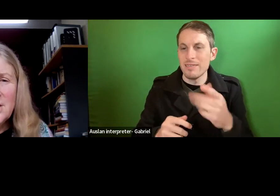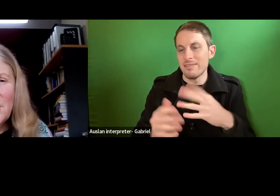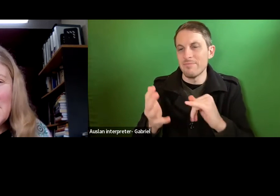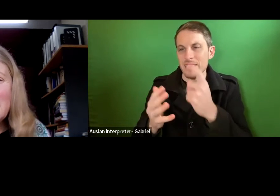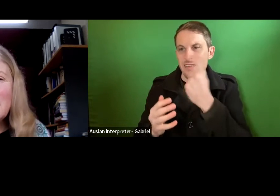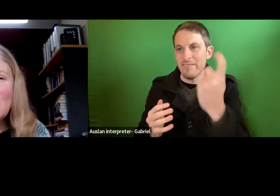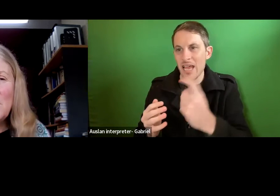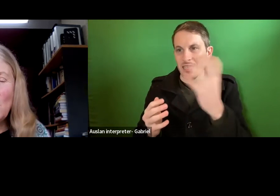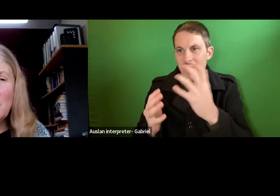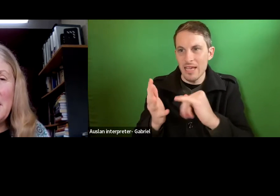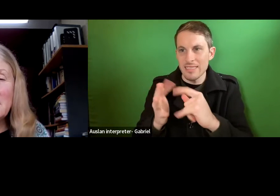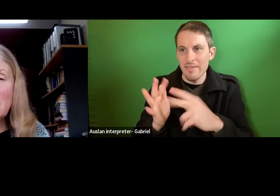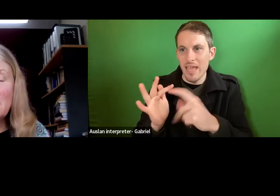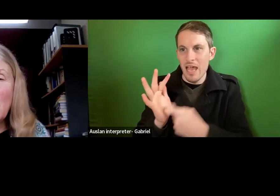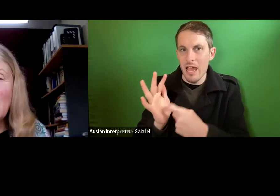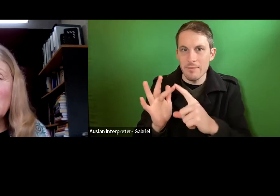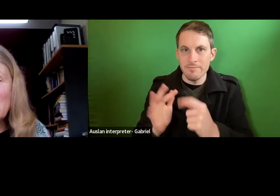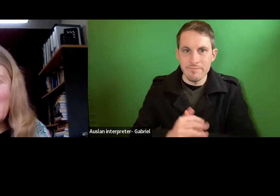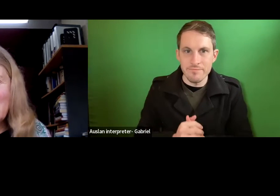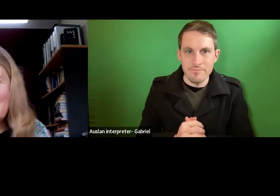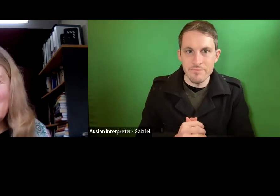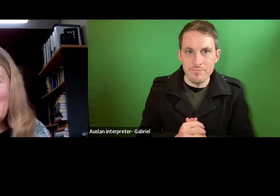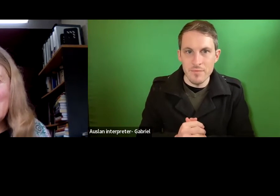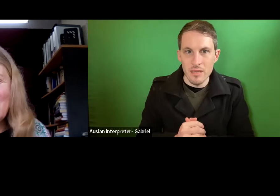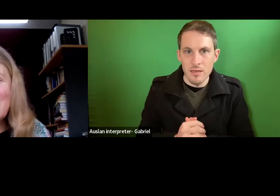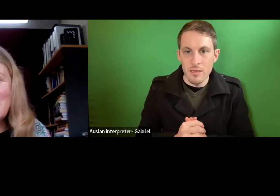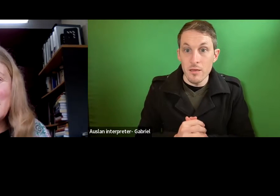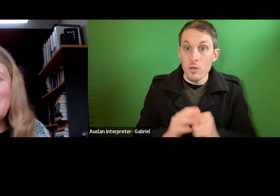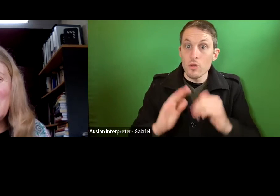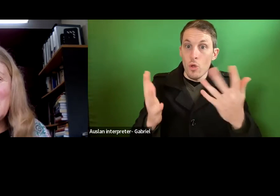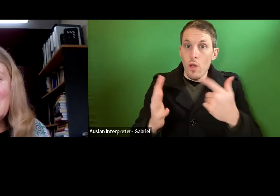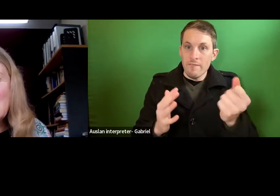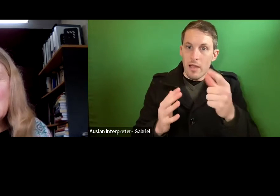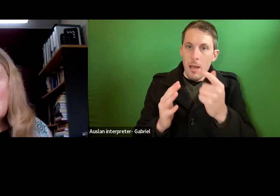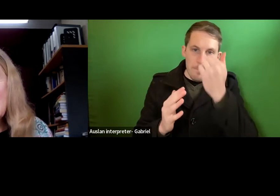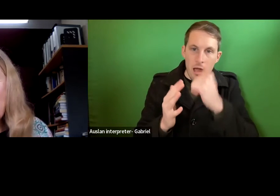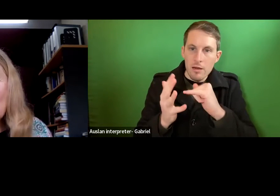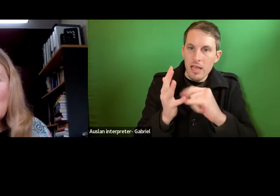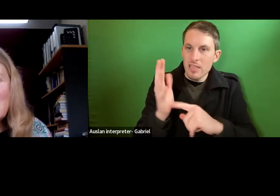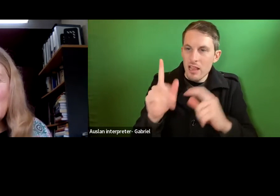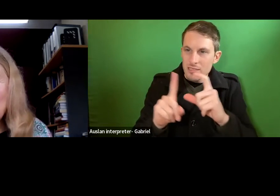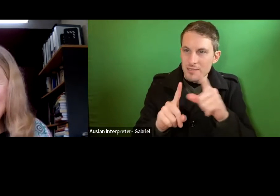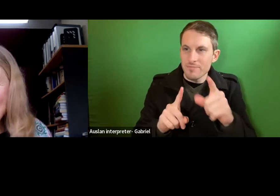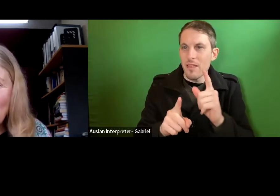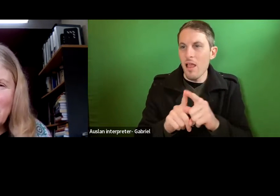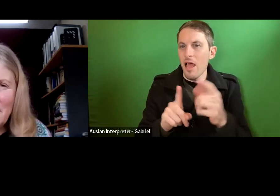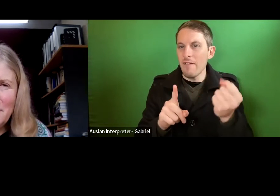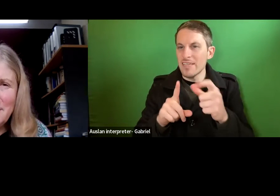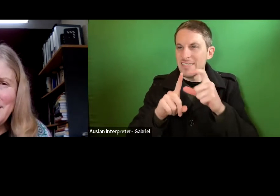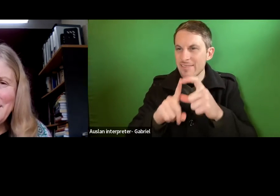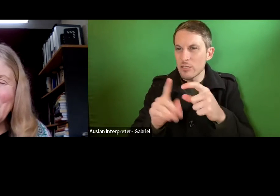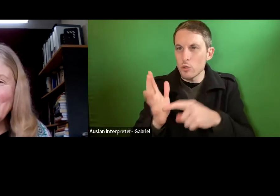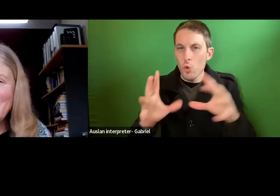So again, we talk about mild SLDs as being difficulties learning new concepts and skills.